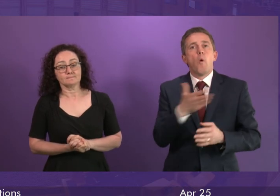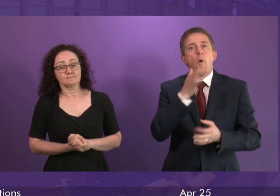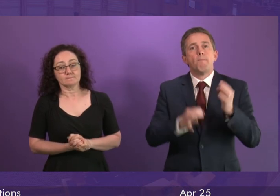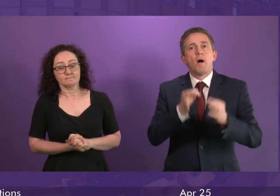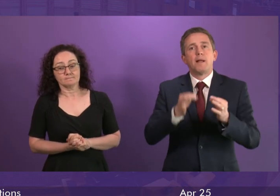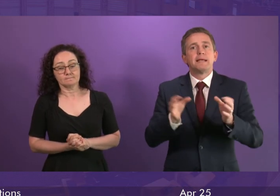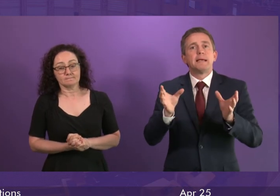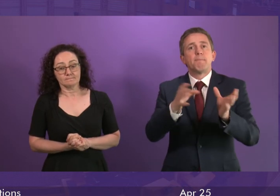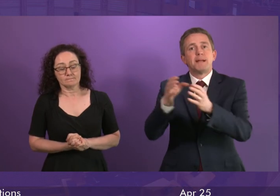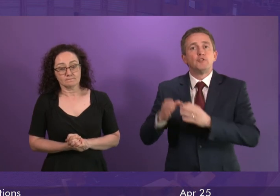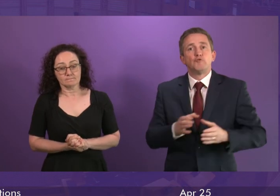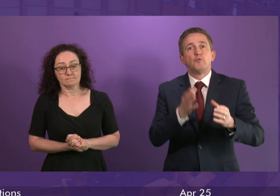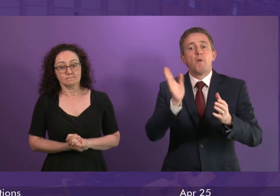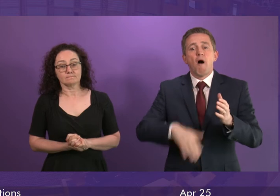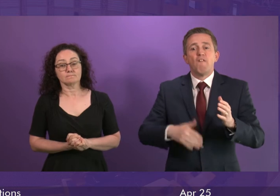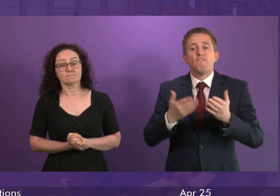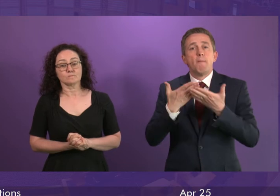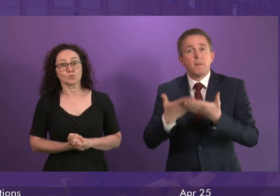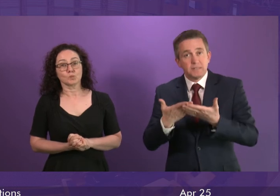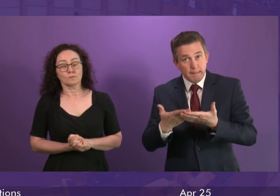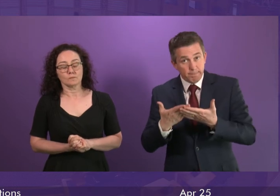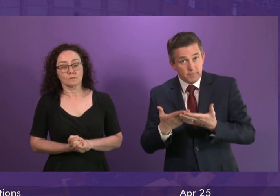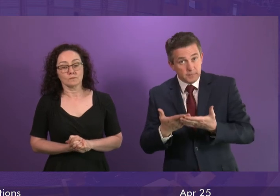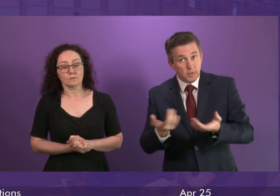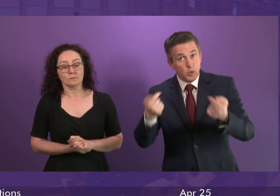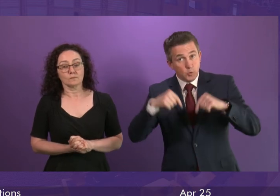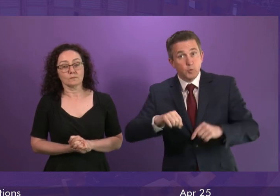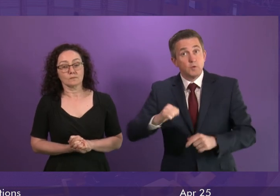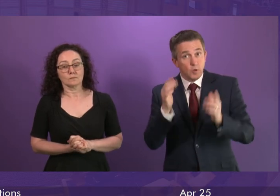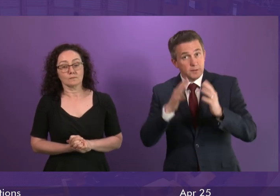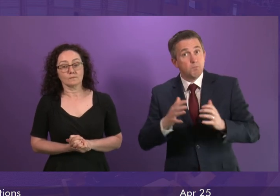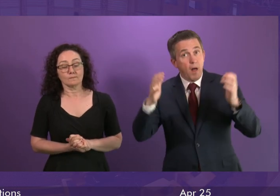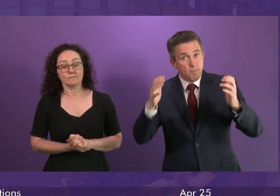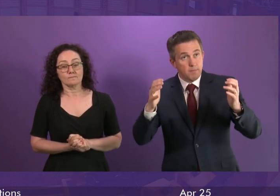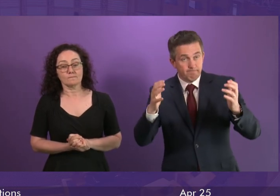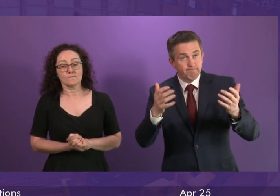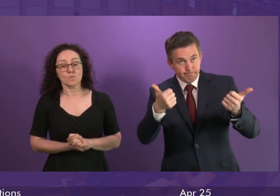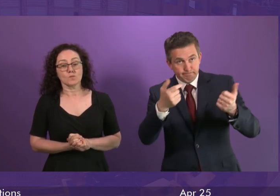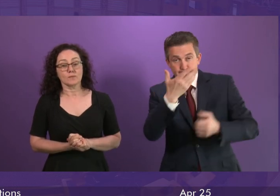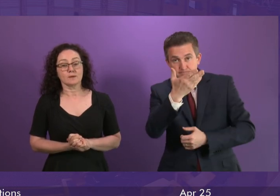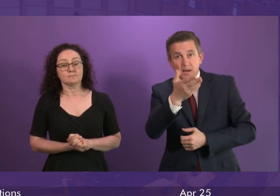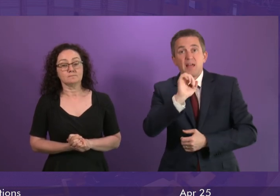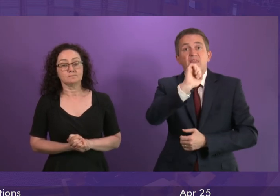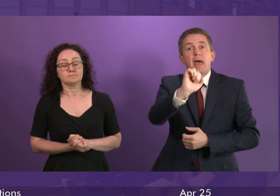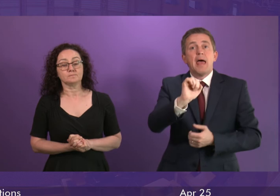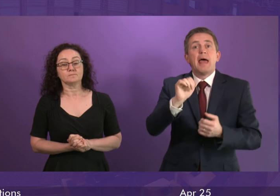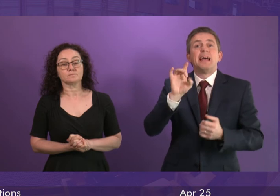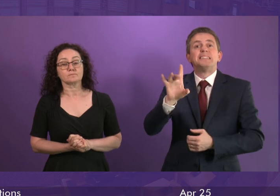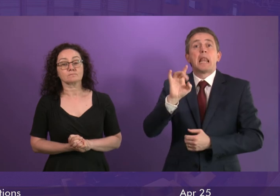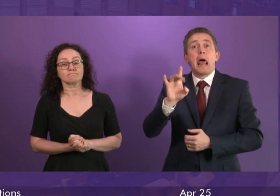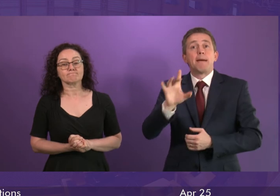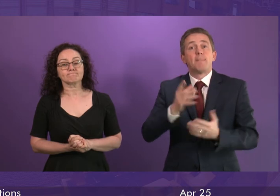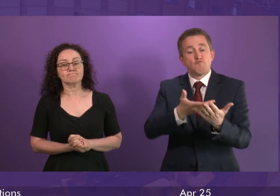group on British Muslims. The group’s landmark “Islamophobia Defined” report, which I